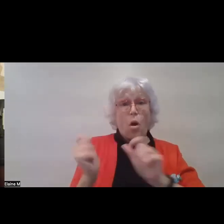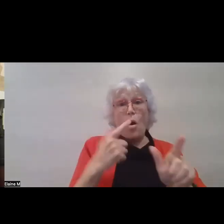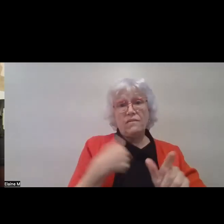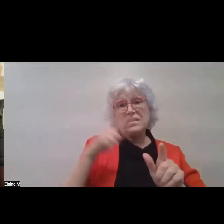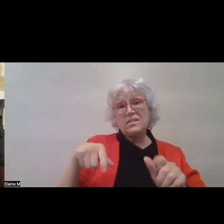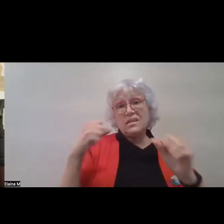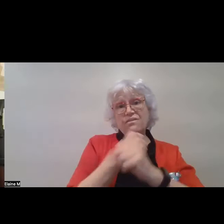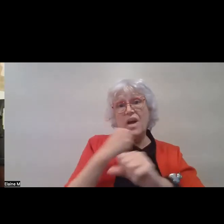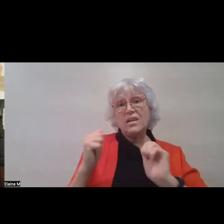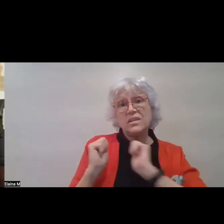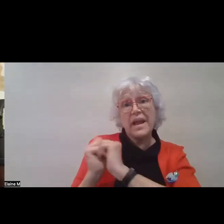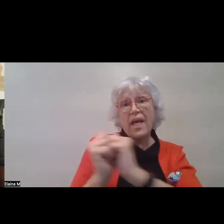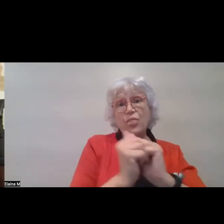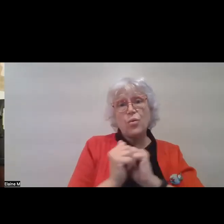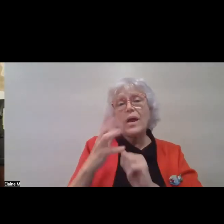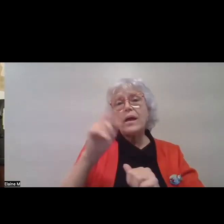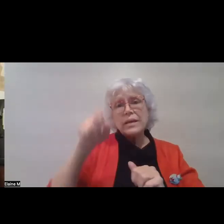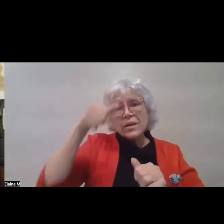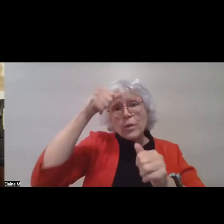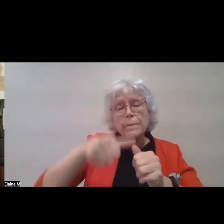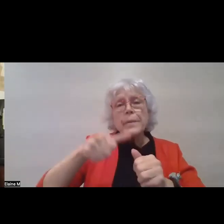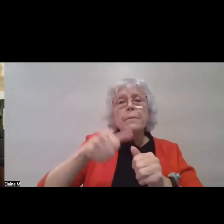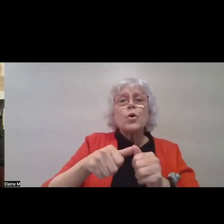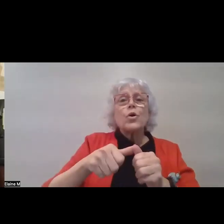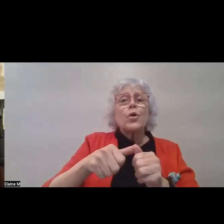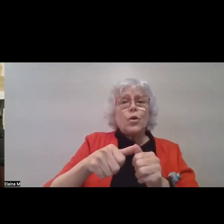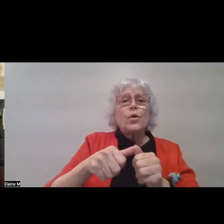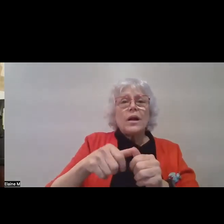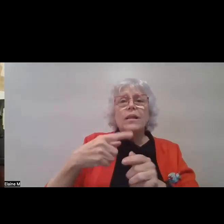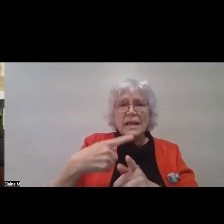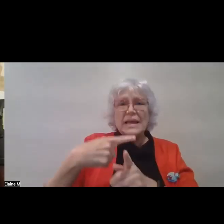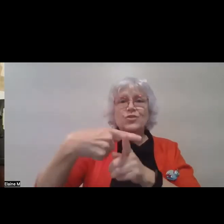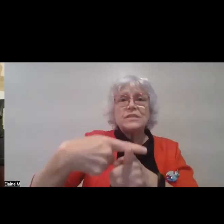we need to remember the intersectionality of all of this work that we are doing.